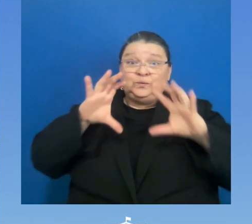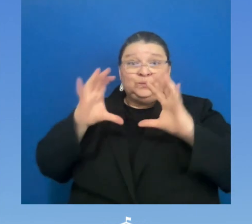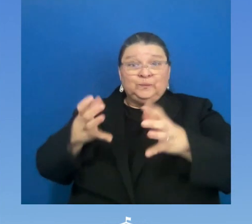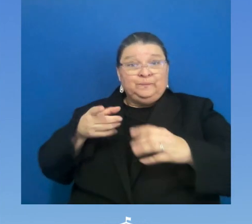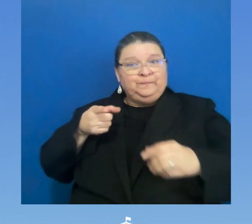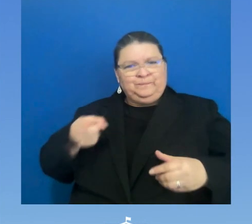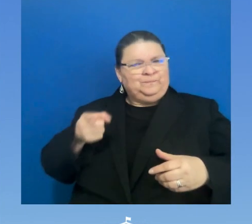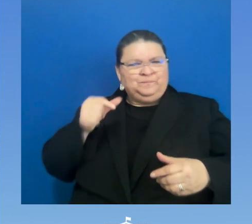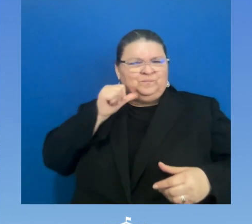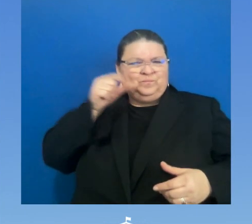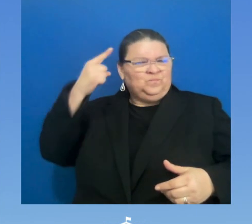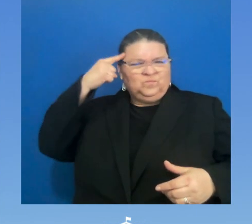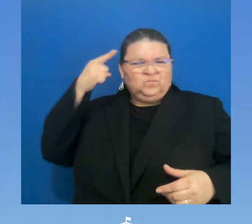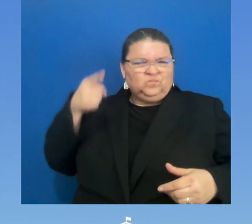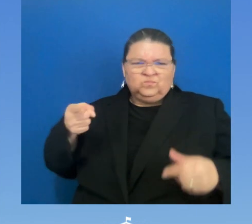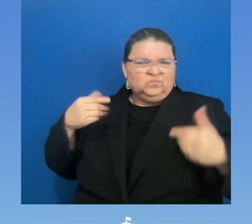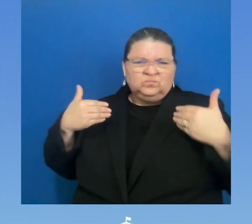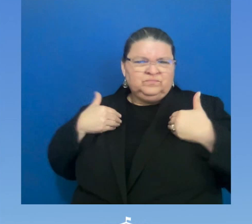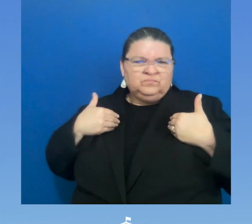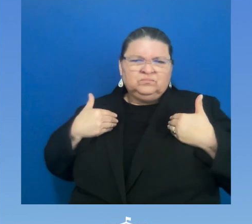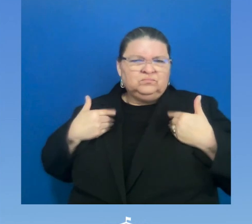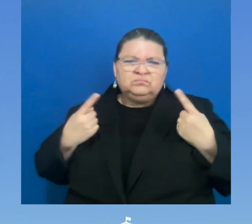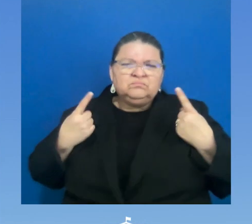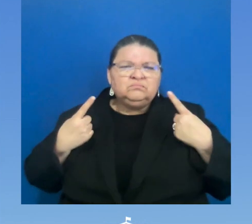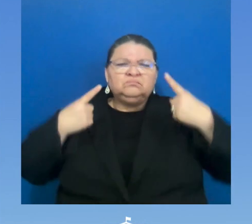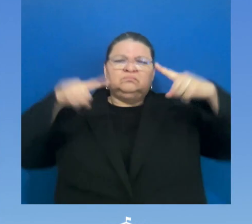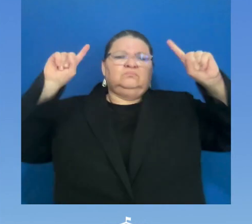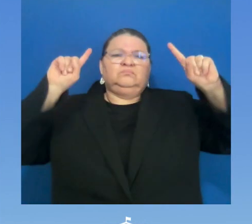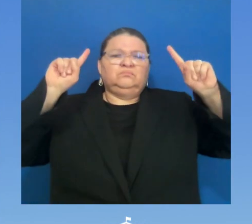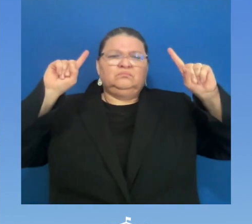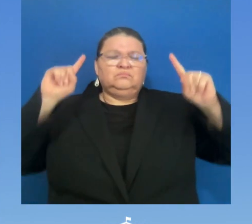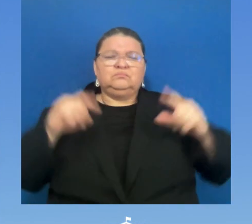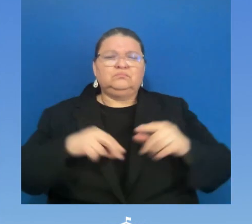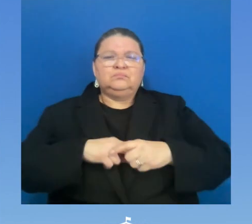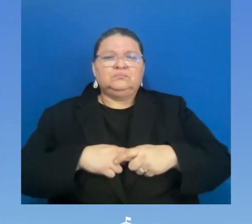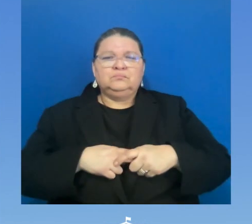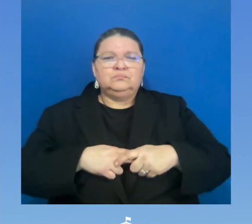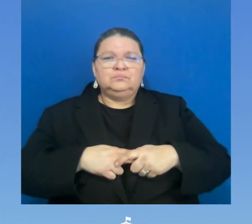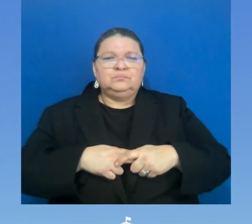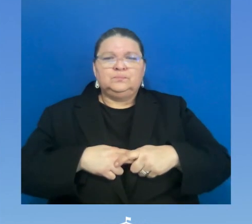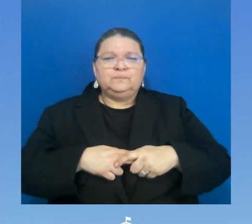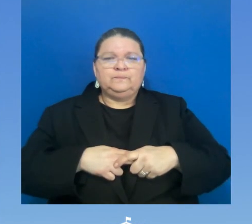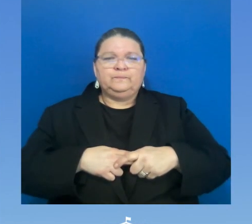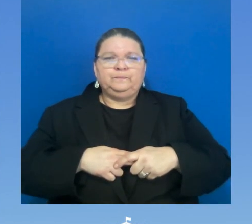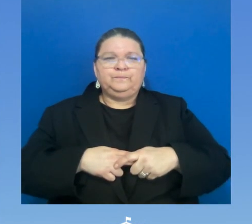And although we filed as individuals, not on behalf or with the Players Association,